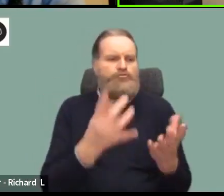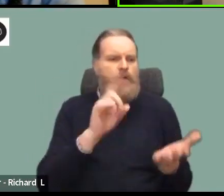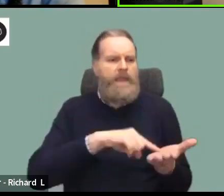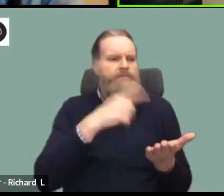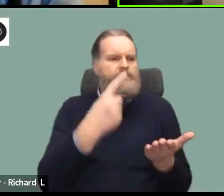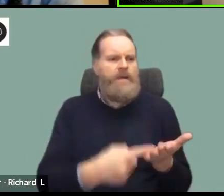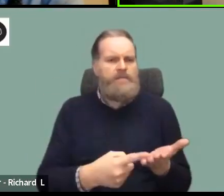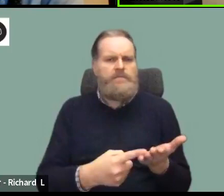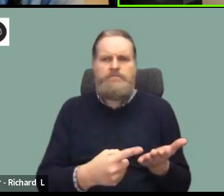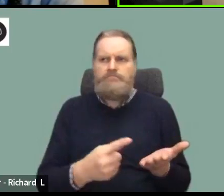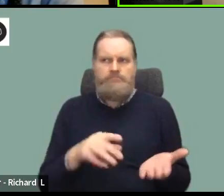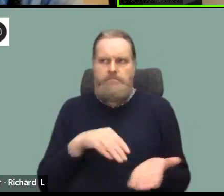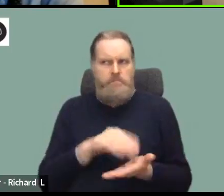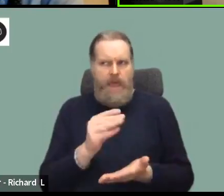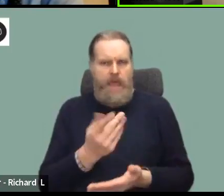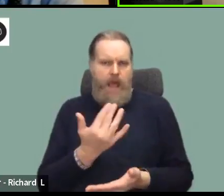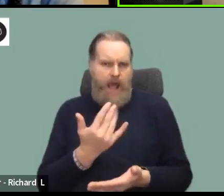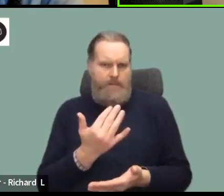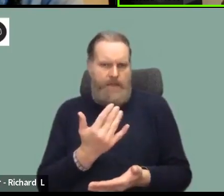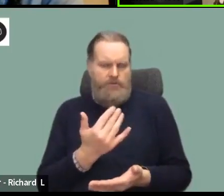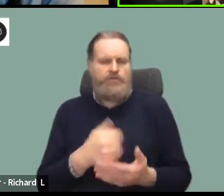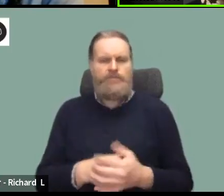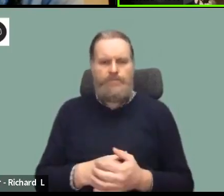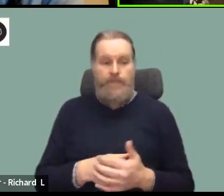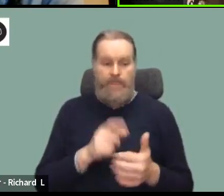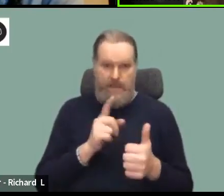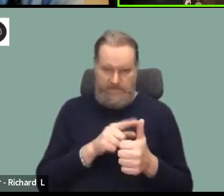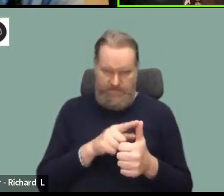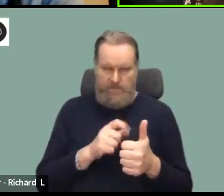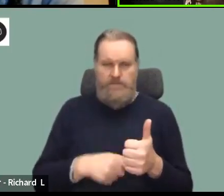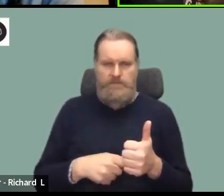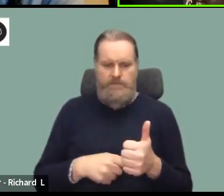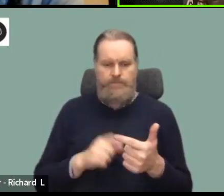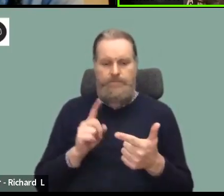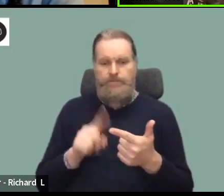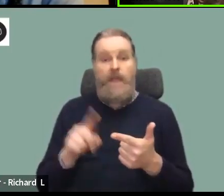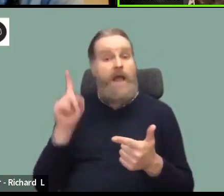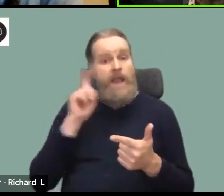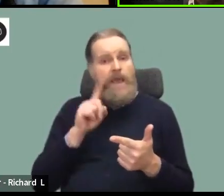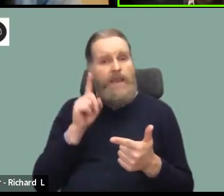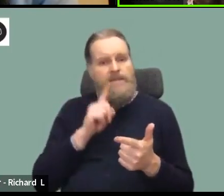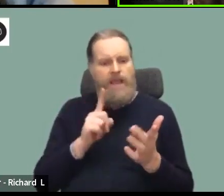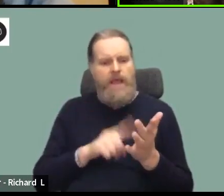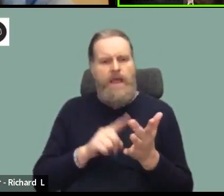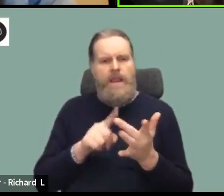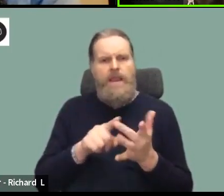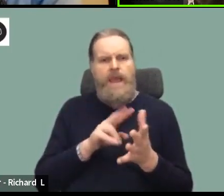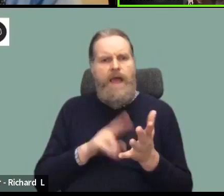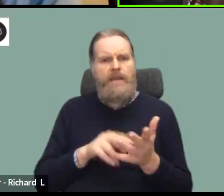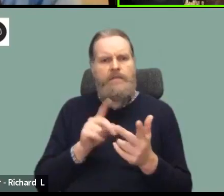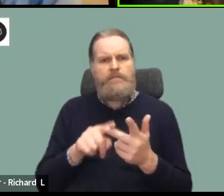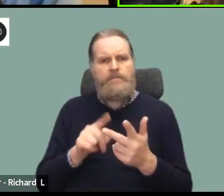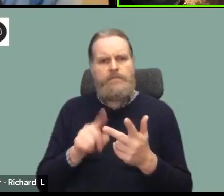fund and honest fund and On a similar note fund and On a similar note, we had a very similar query well had a very similar query were Liana asked, at what point does Liana asked, at what point is